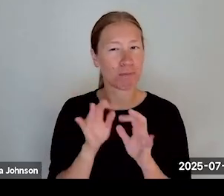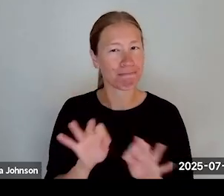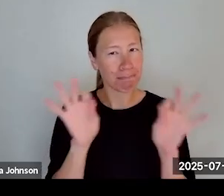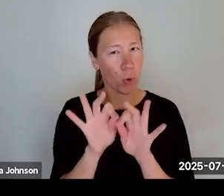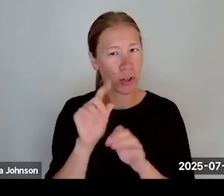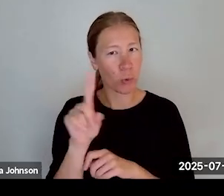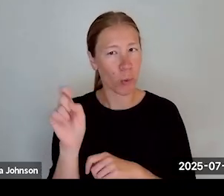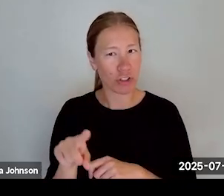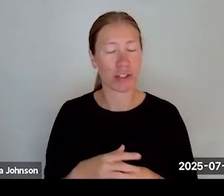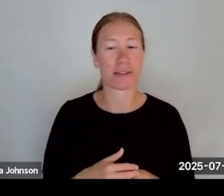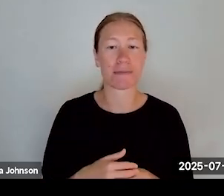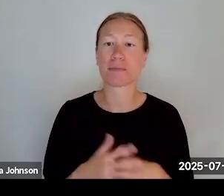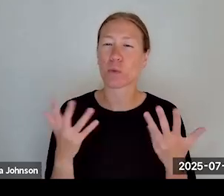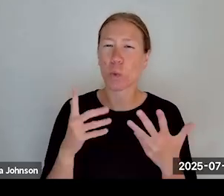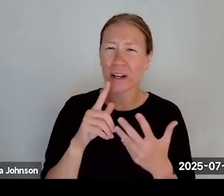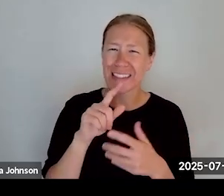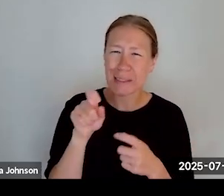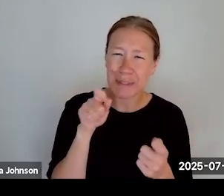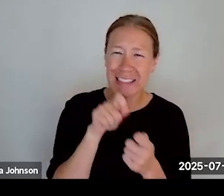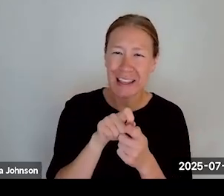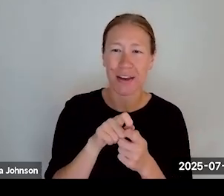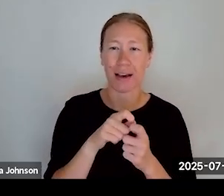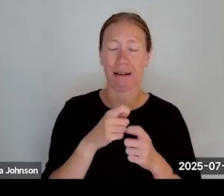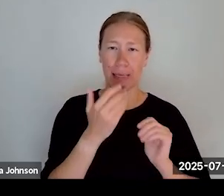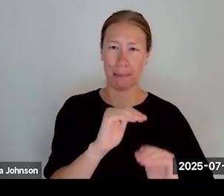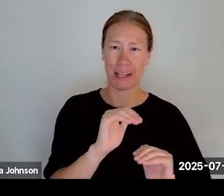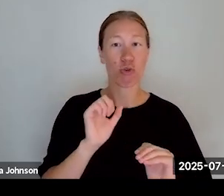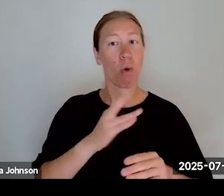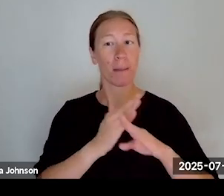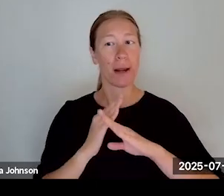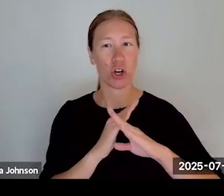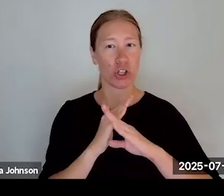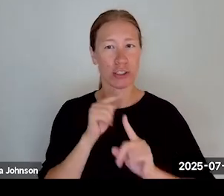What specific limitations or barriers are being experienced by that employee?